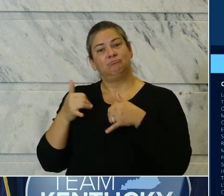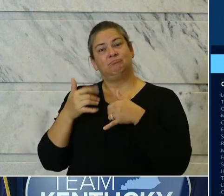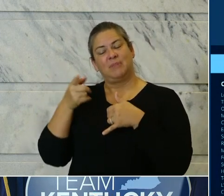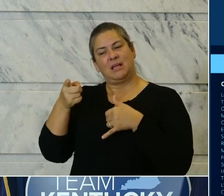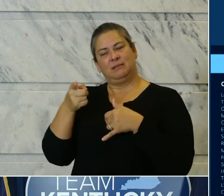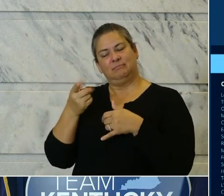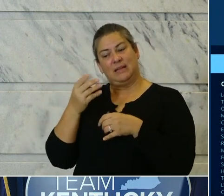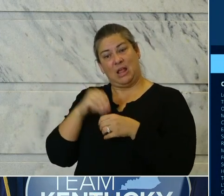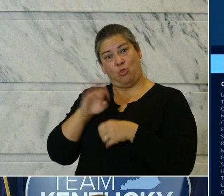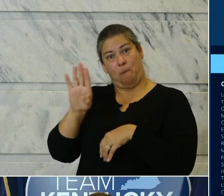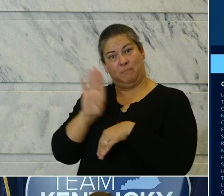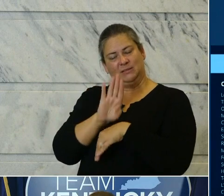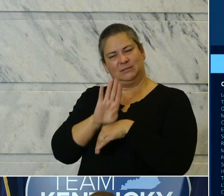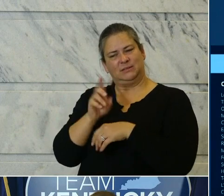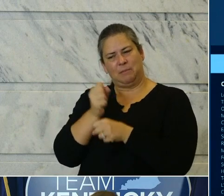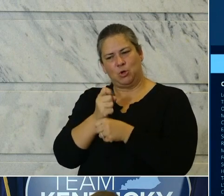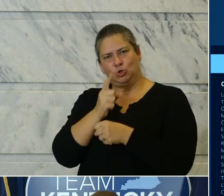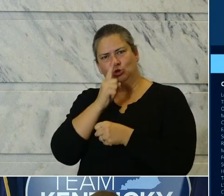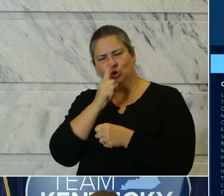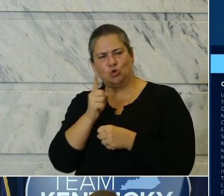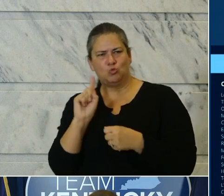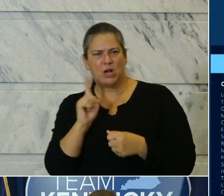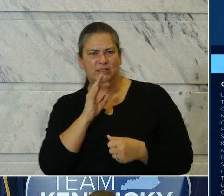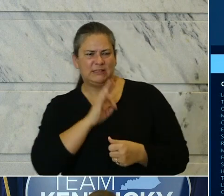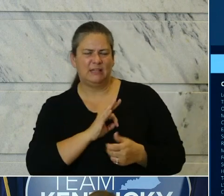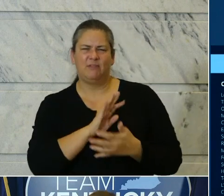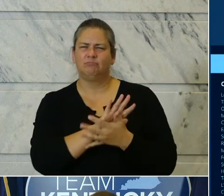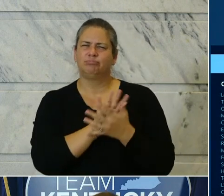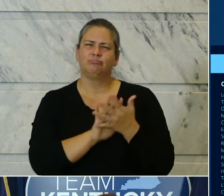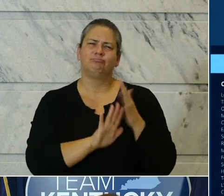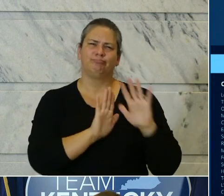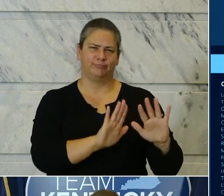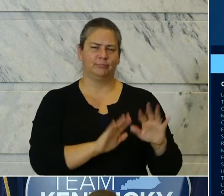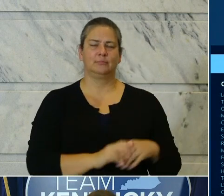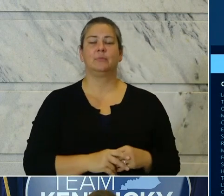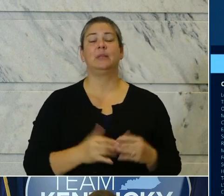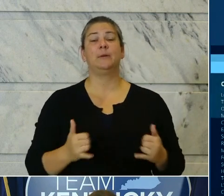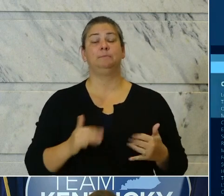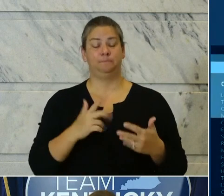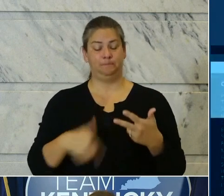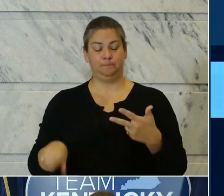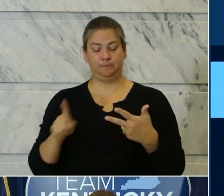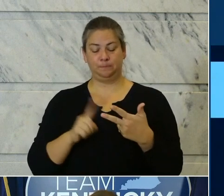SURE IS FRONT AND CENTER. IN THEIR BUSINESS PRACTICES ALL